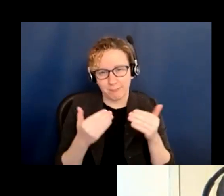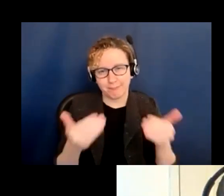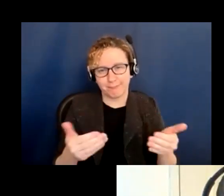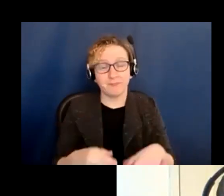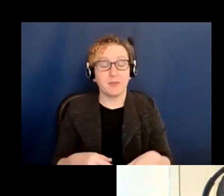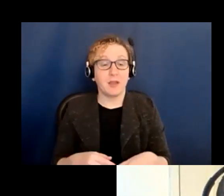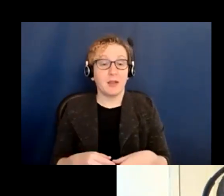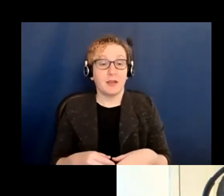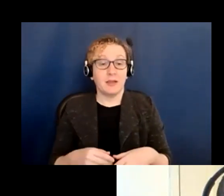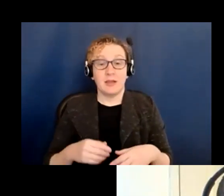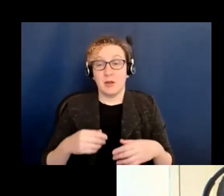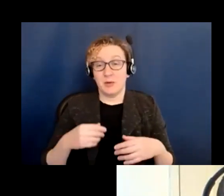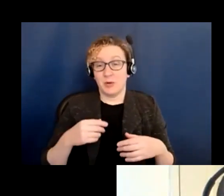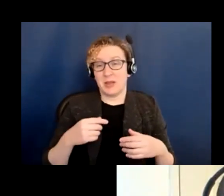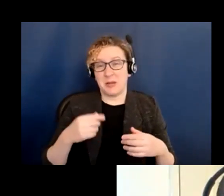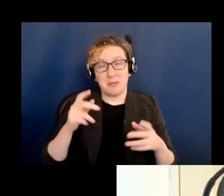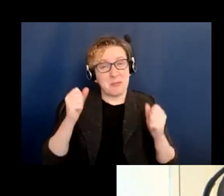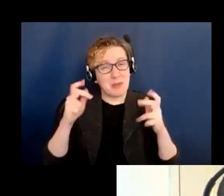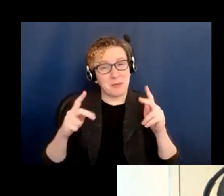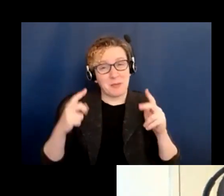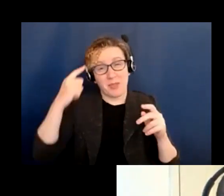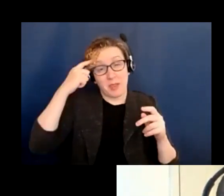In reality, it is an evolution and happens over time.